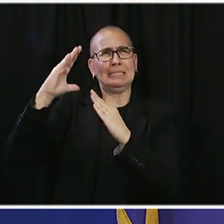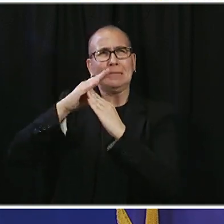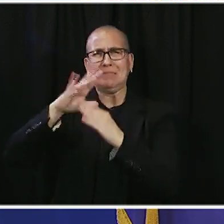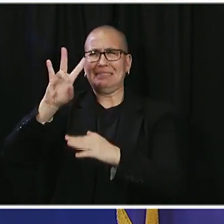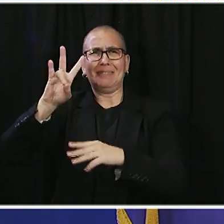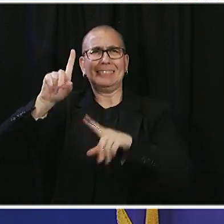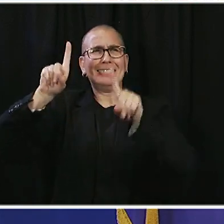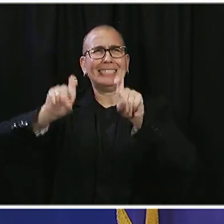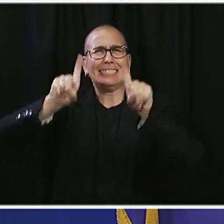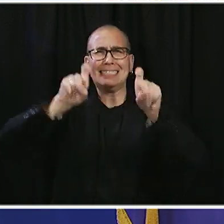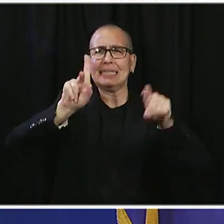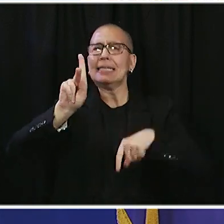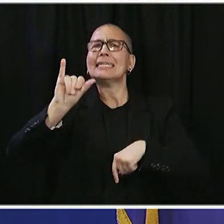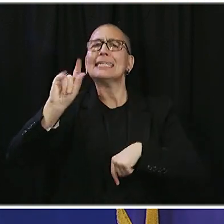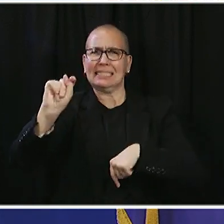LOGIC AND TRYING TO FIGURE OUT WHAT HAPPENED TO